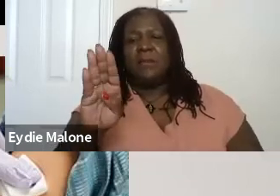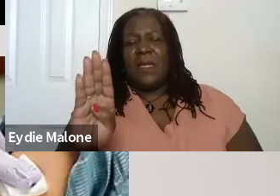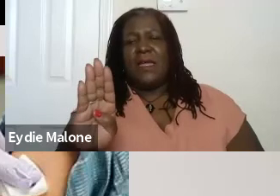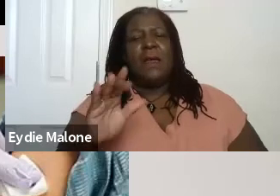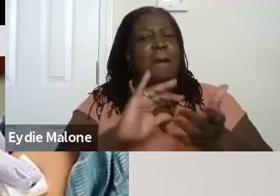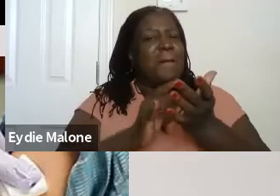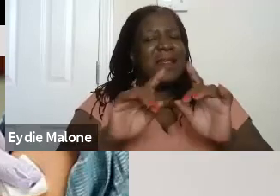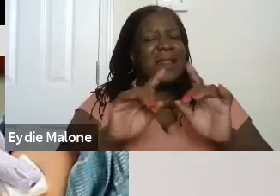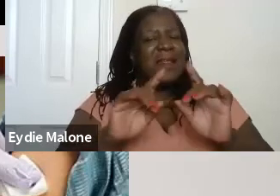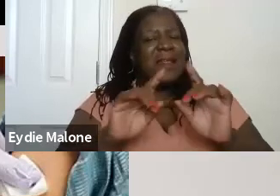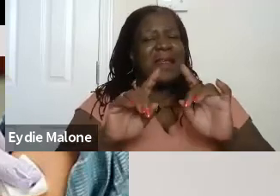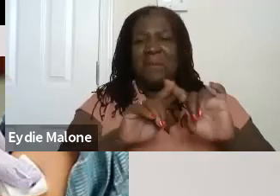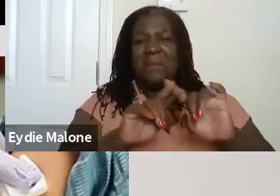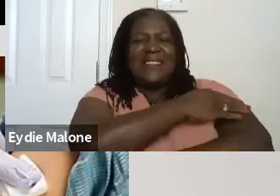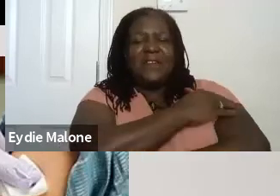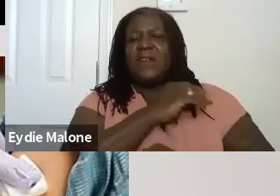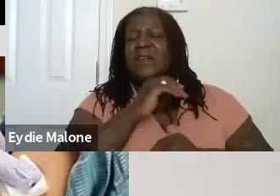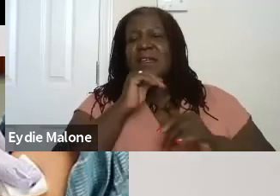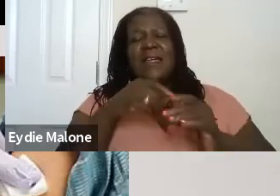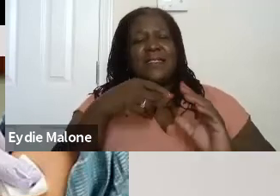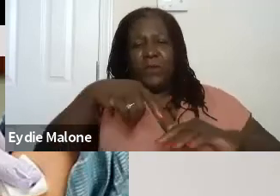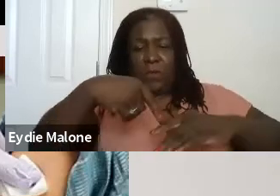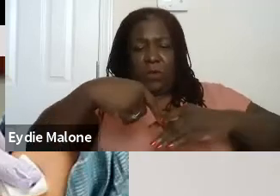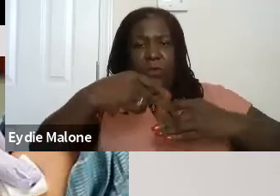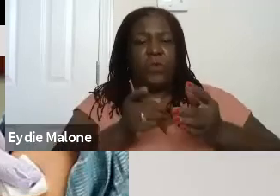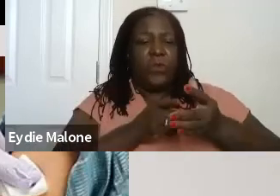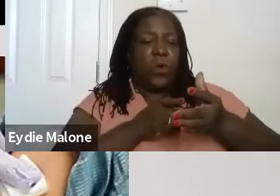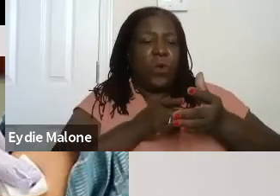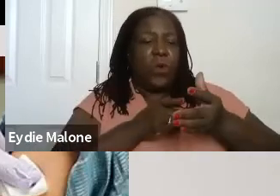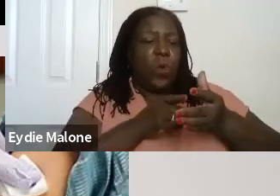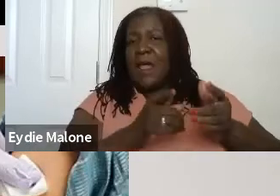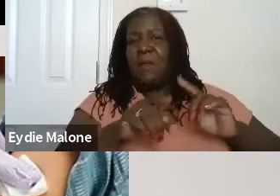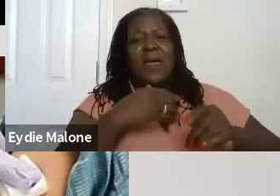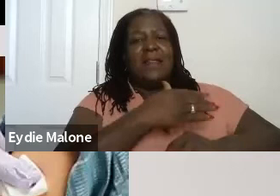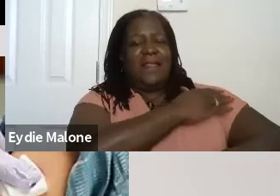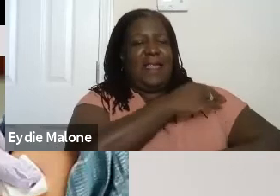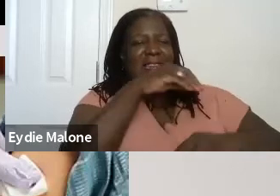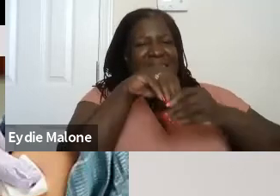surface and not below so it is not necessarily, there's not such a thing as completely pain